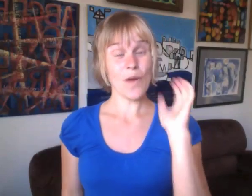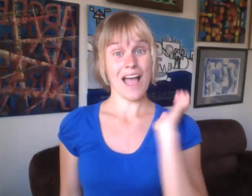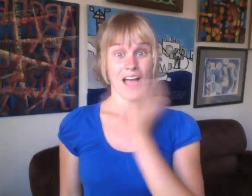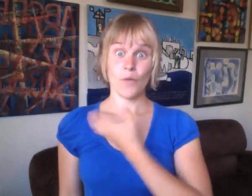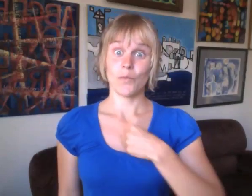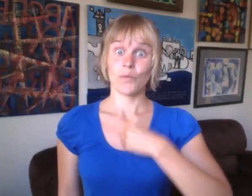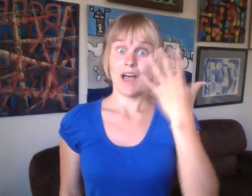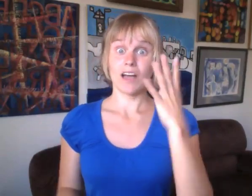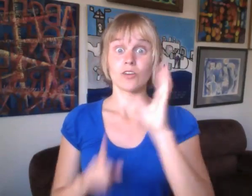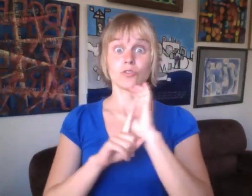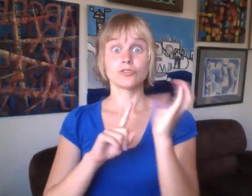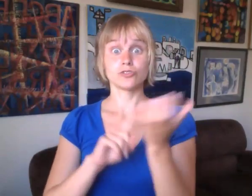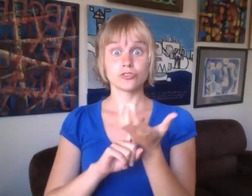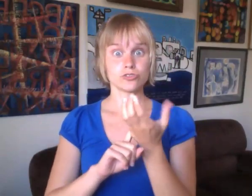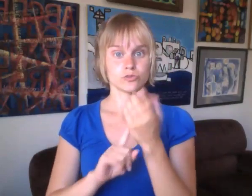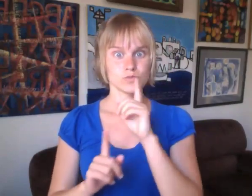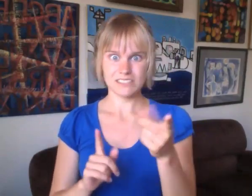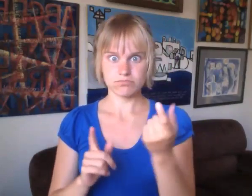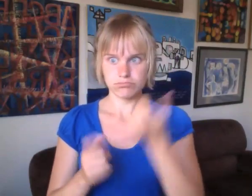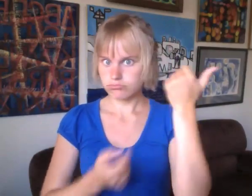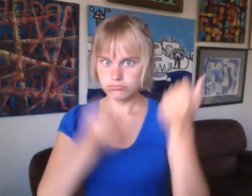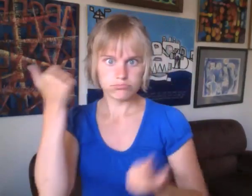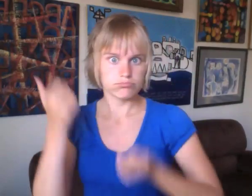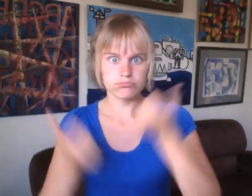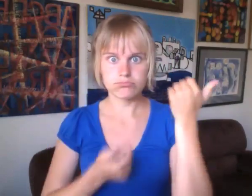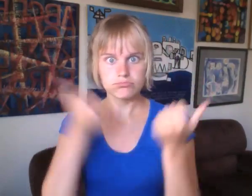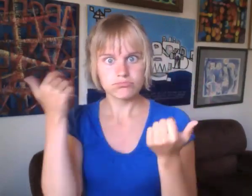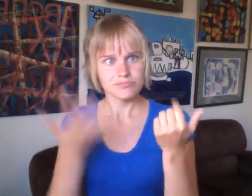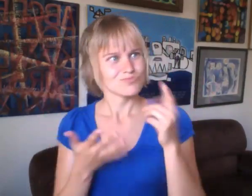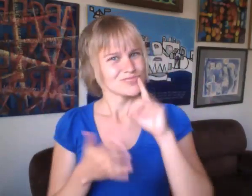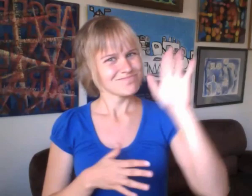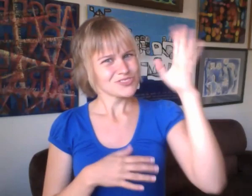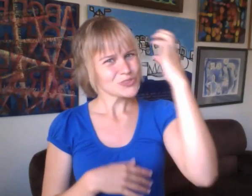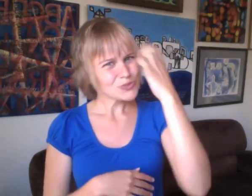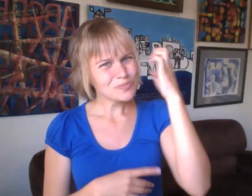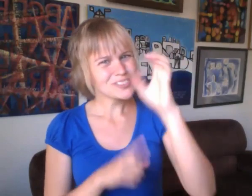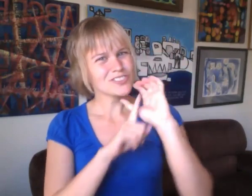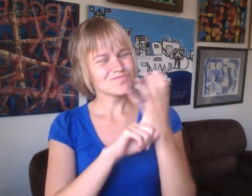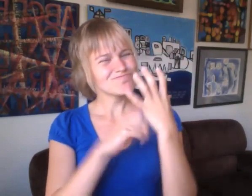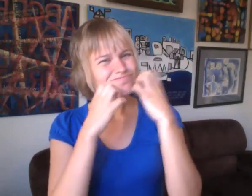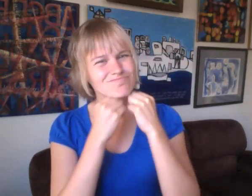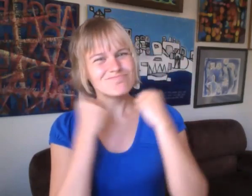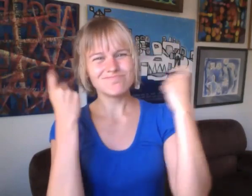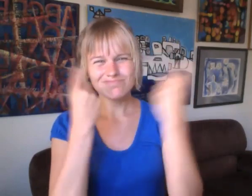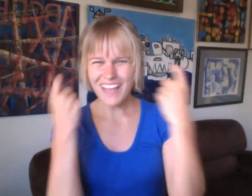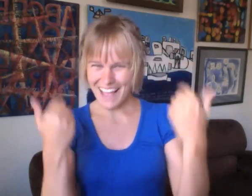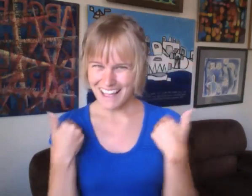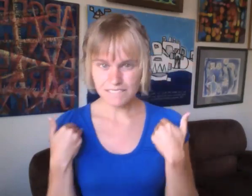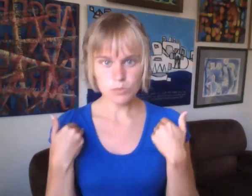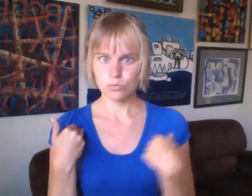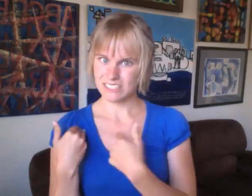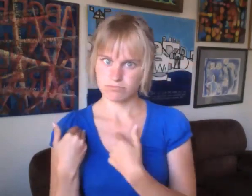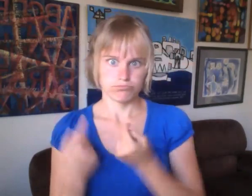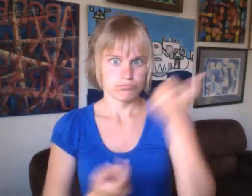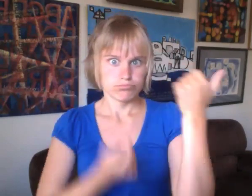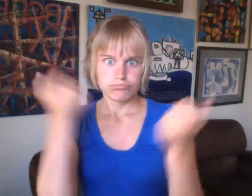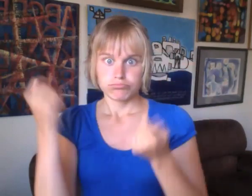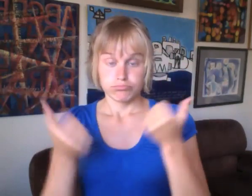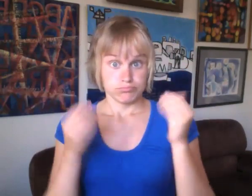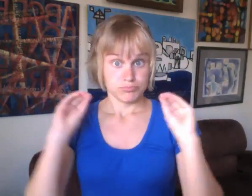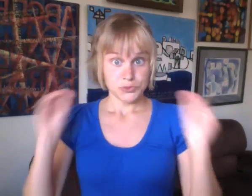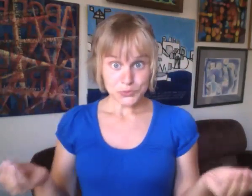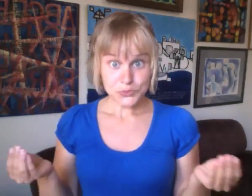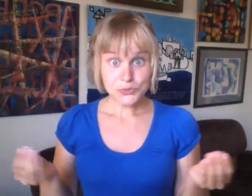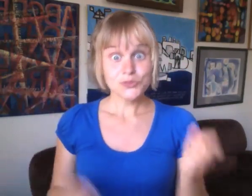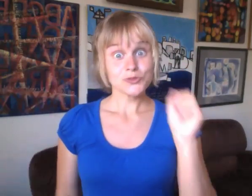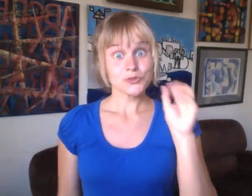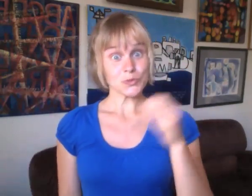We are culturally without a culture based on our history of eliminating our European heritages and cultures.